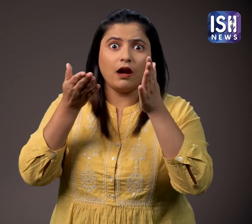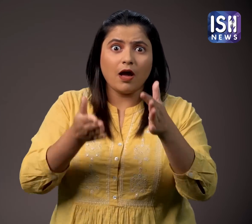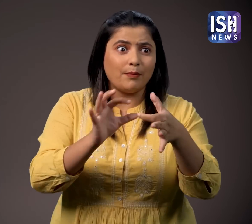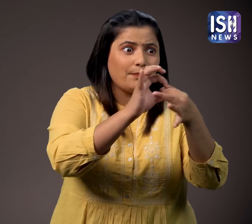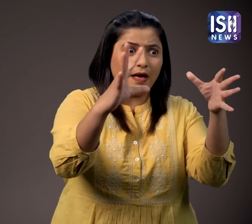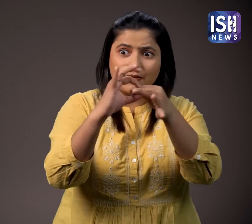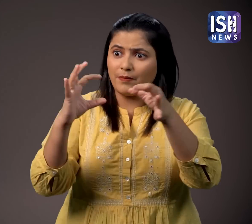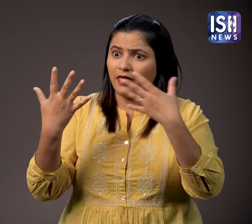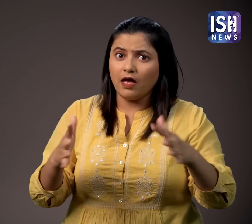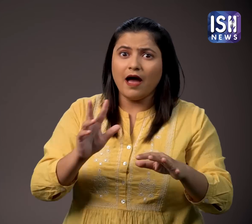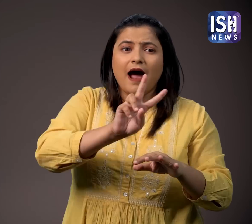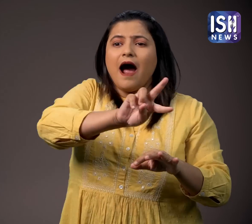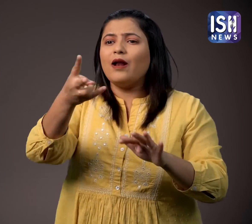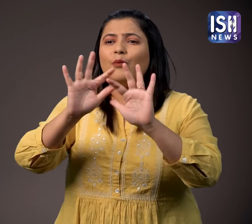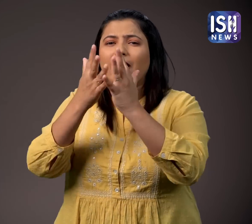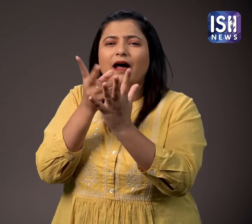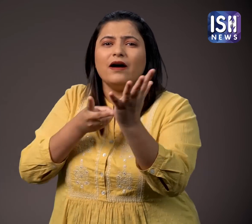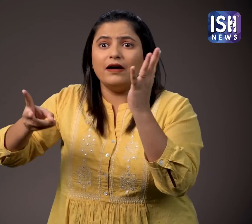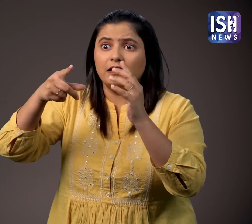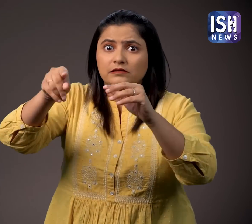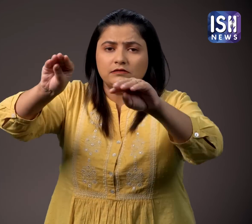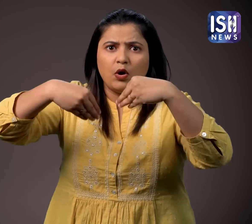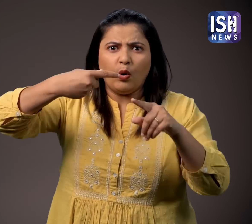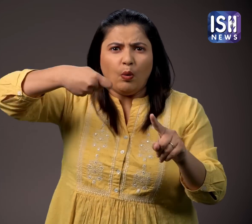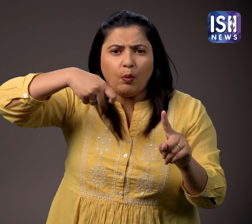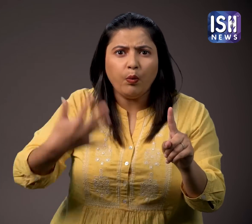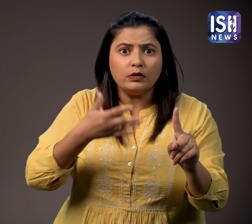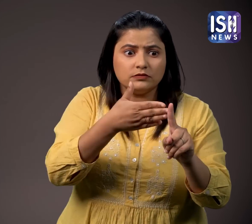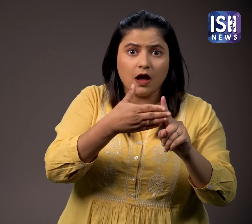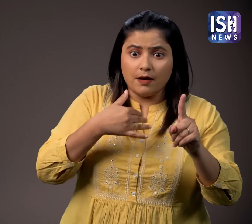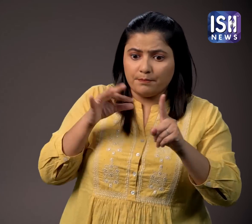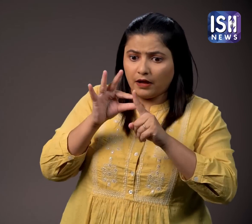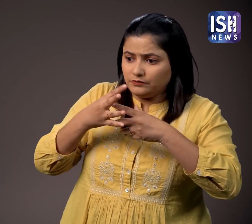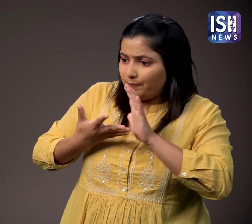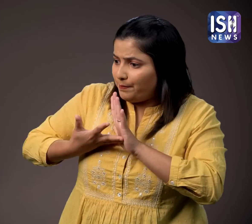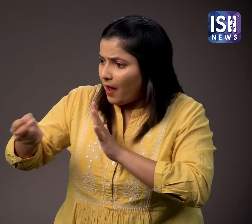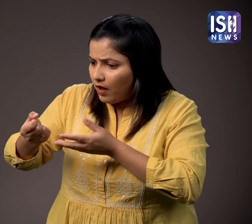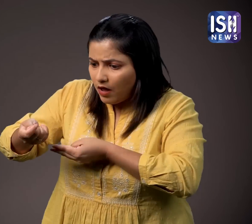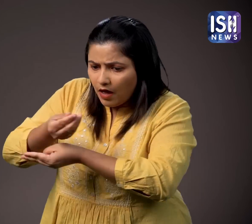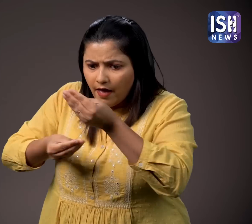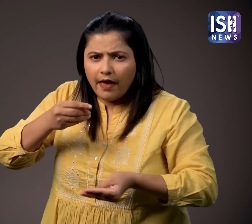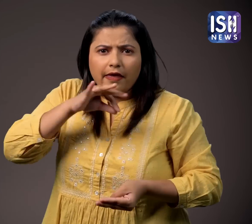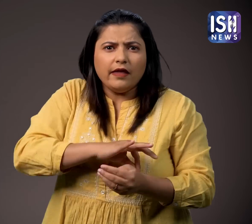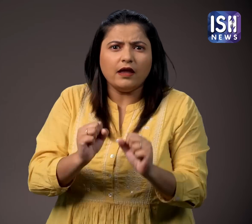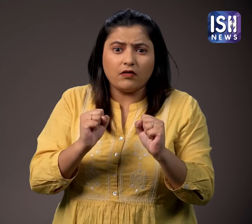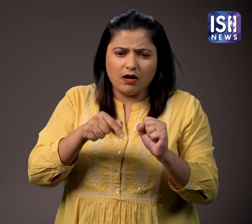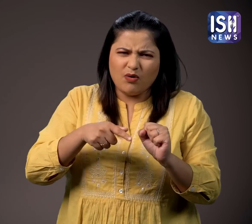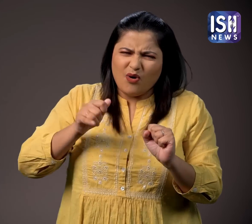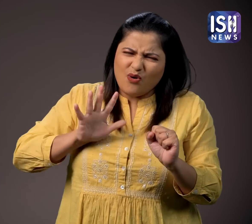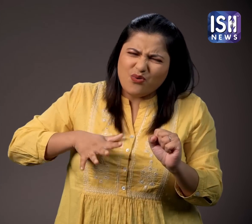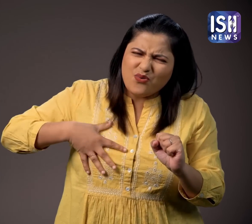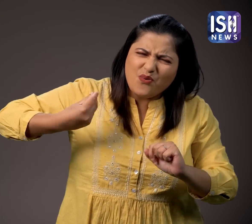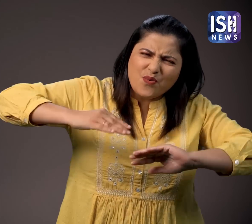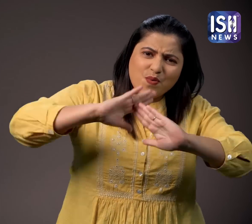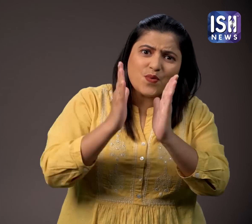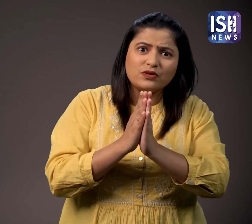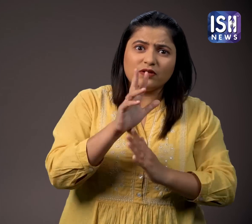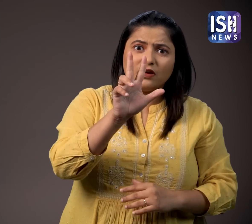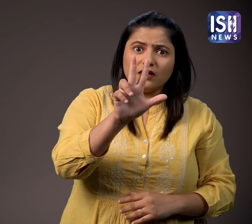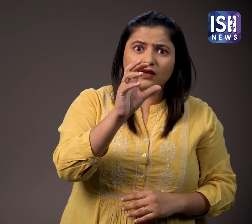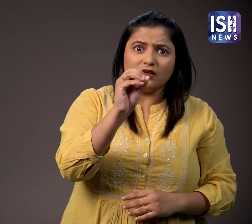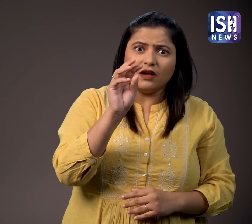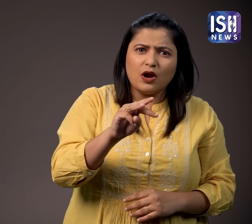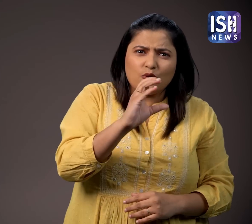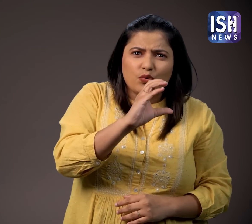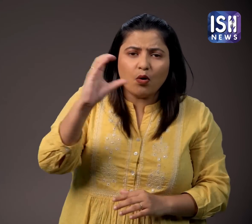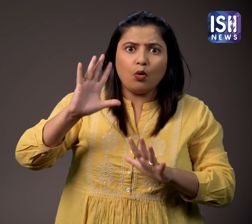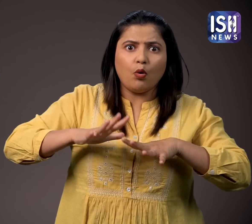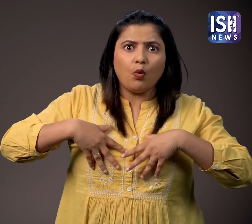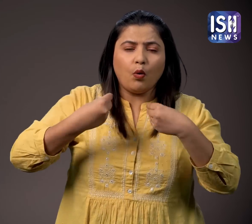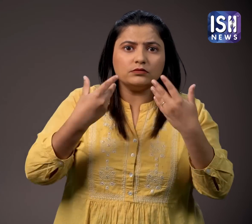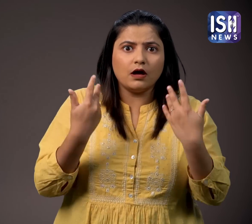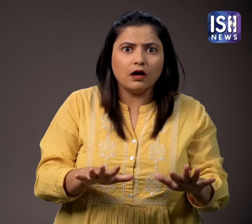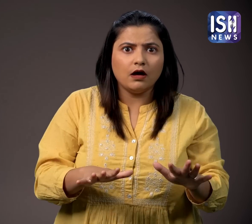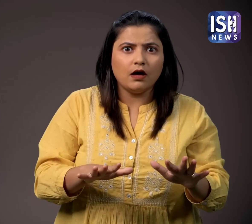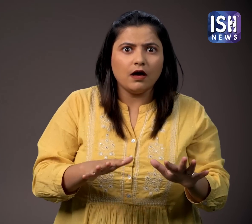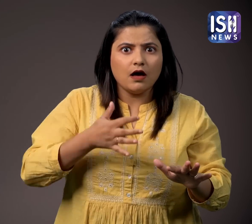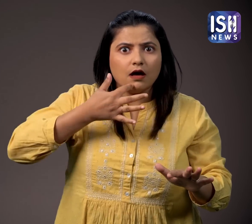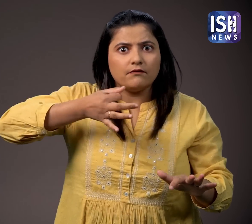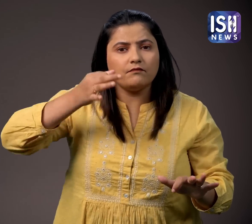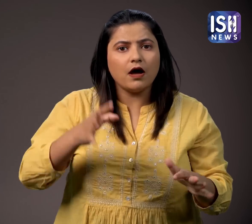Exporting from other countries is expensive for their economy and India's trade ban is causing a loss of ₹80,000 crore to Pakistan.